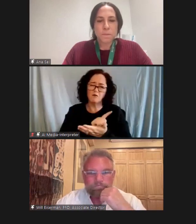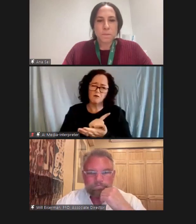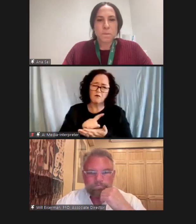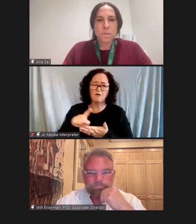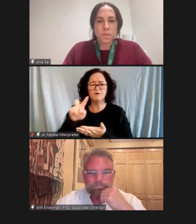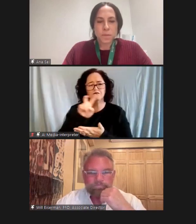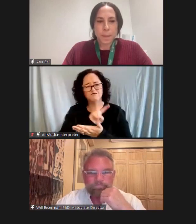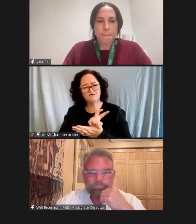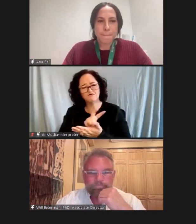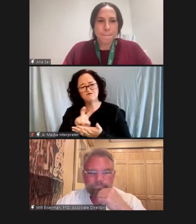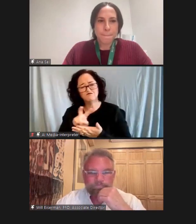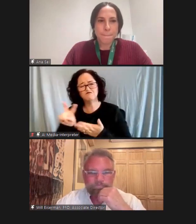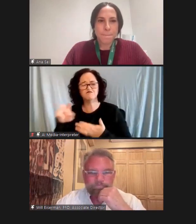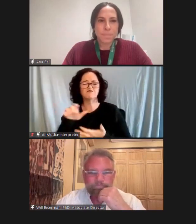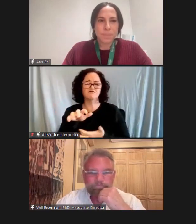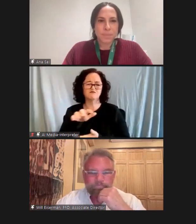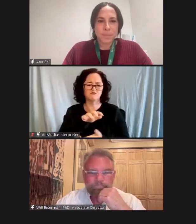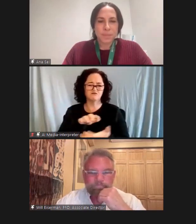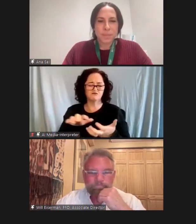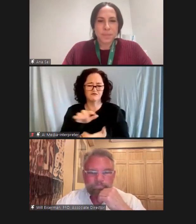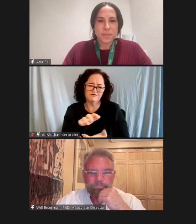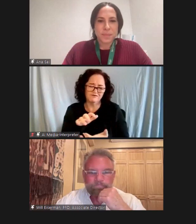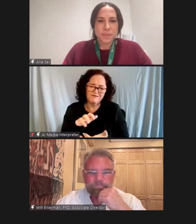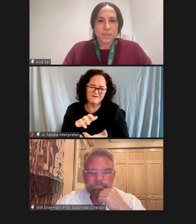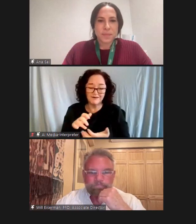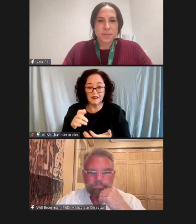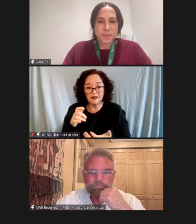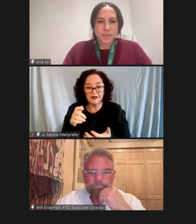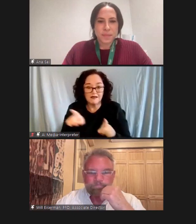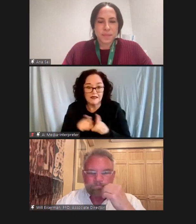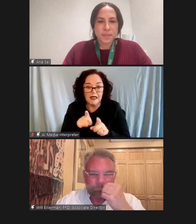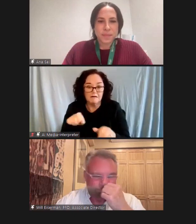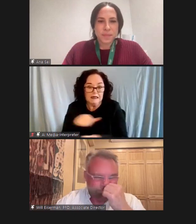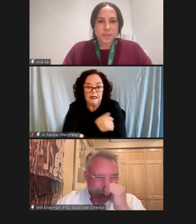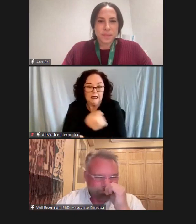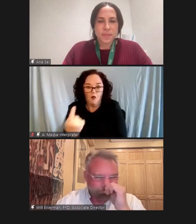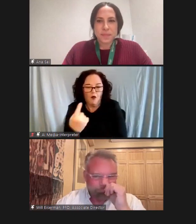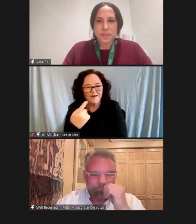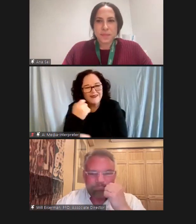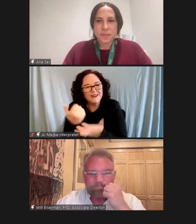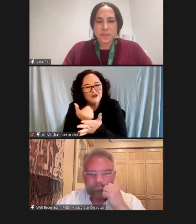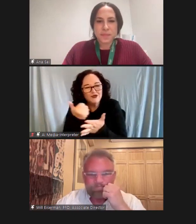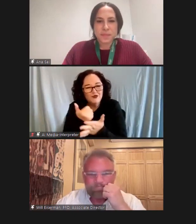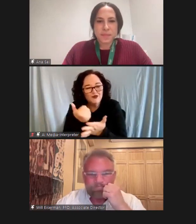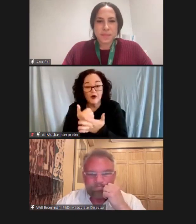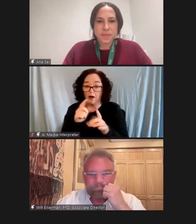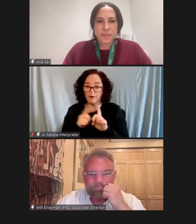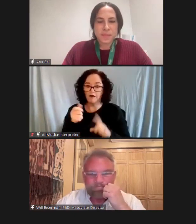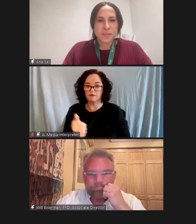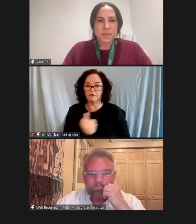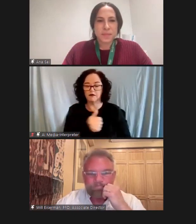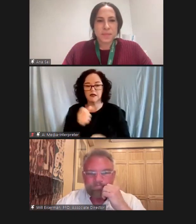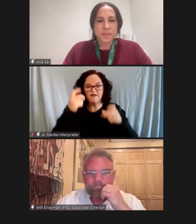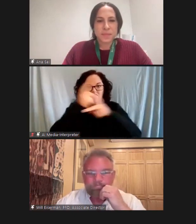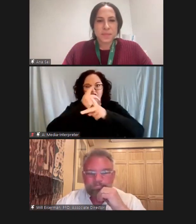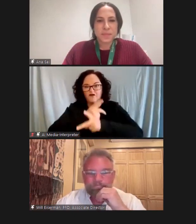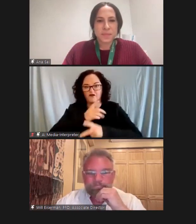who get something new but they figure it out which is just